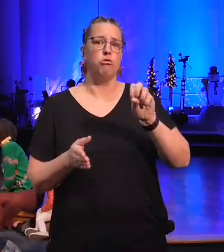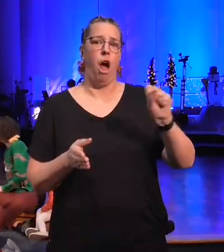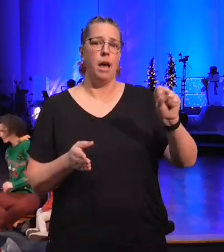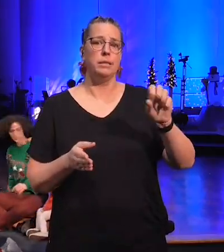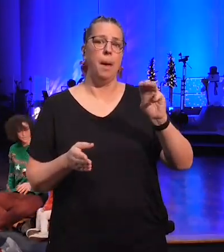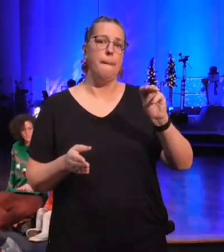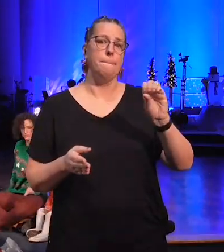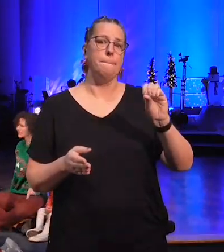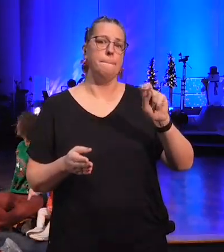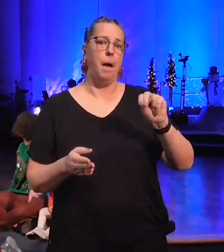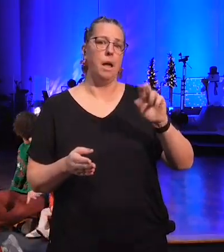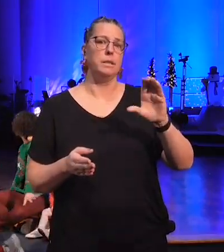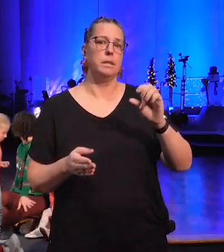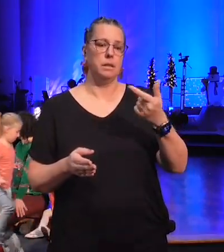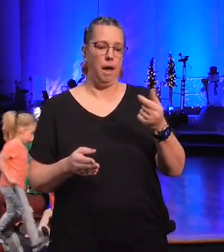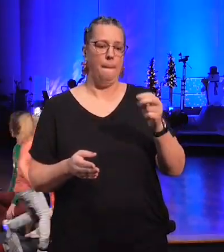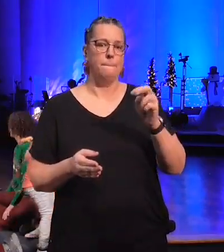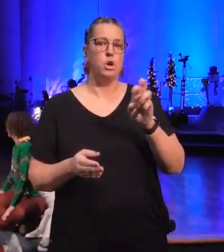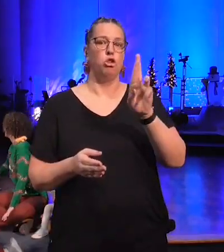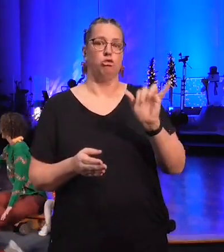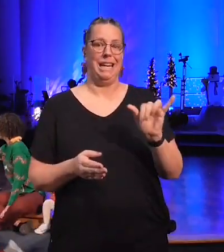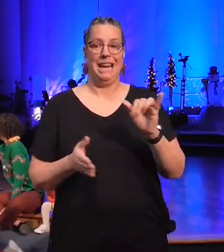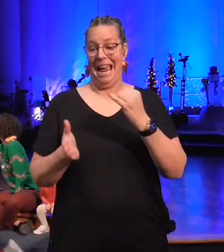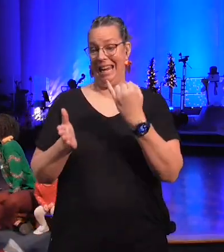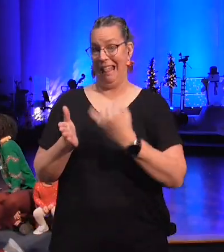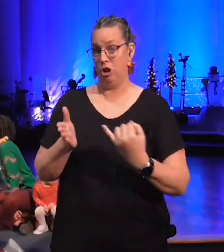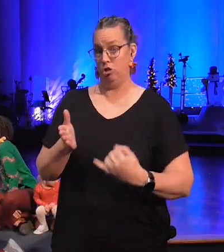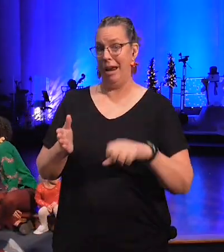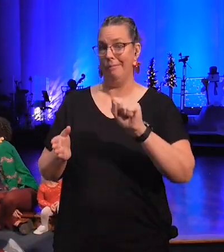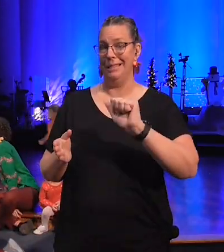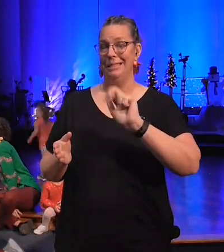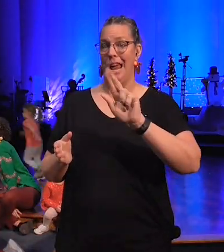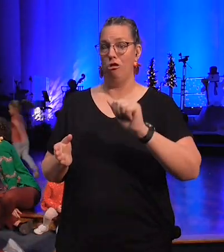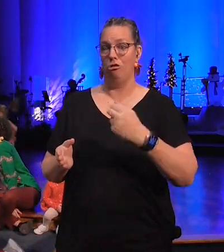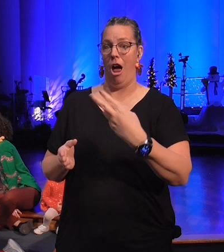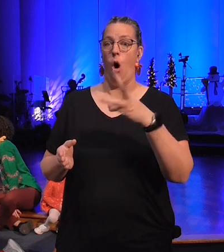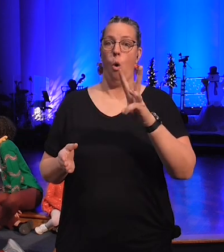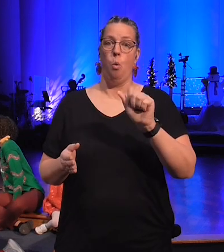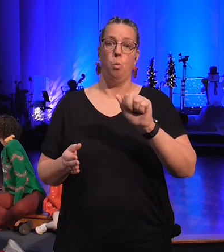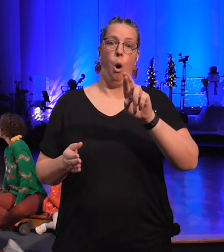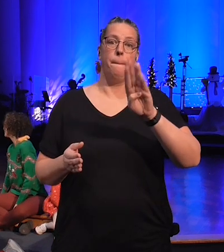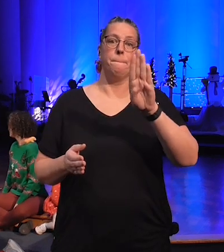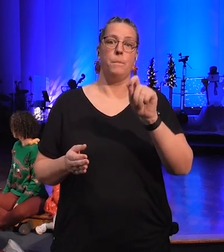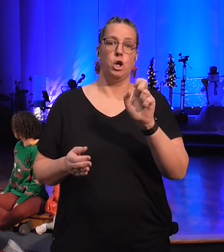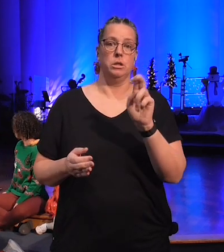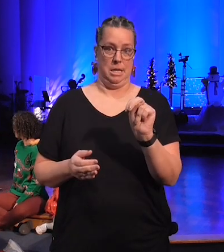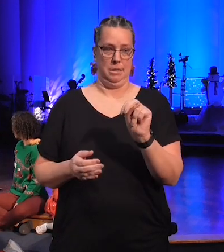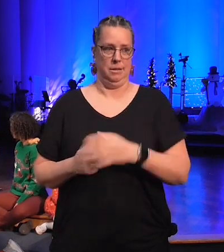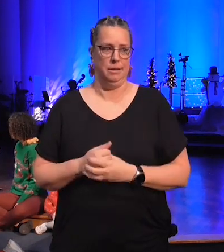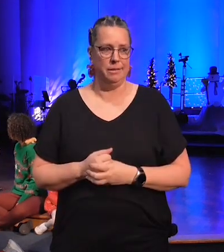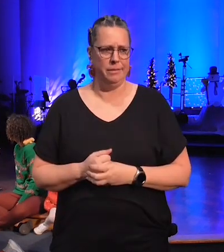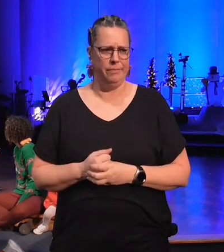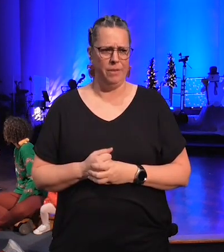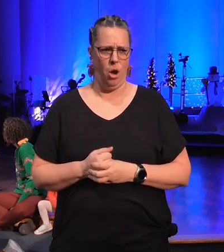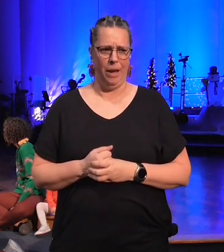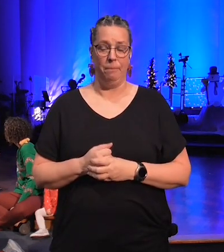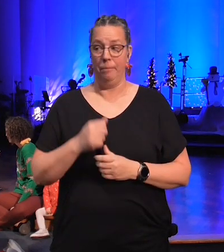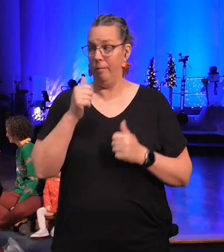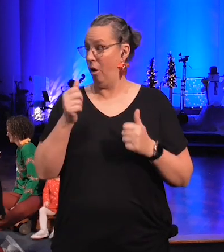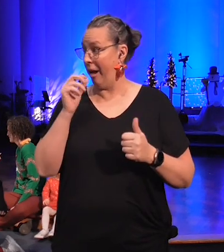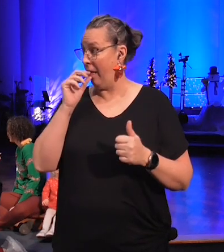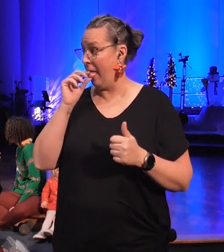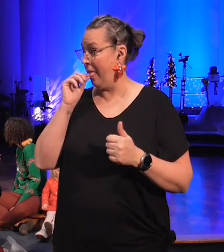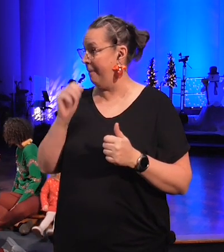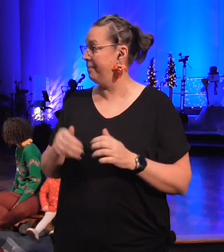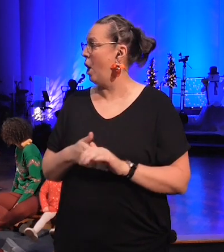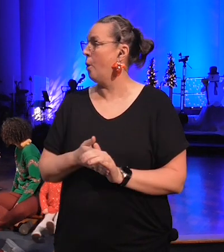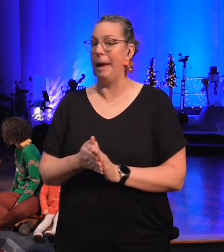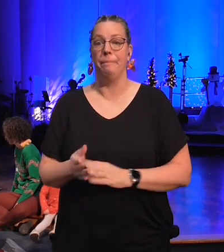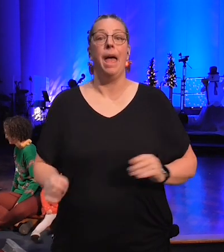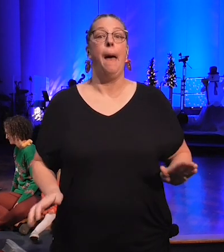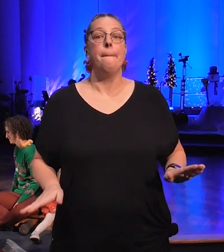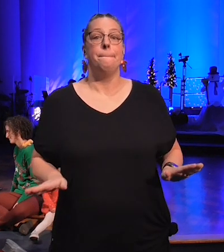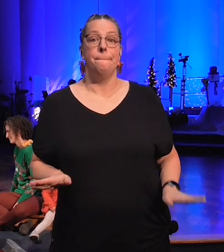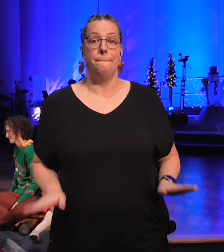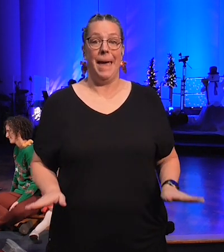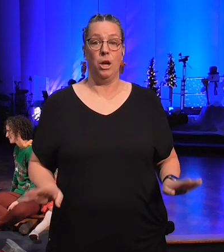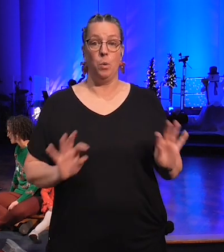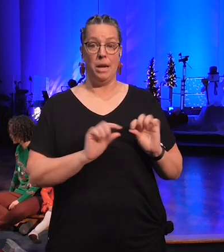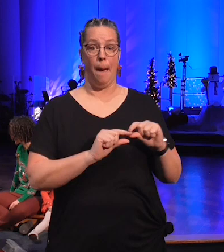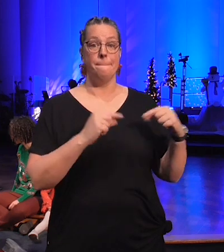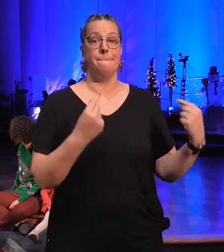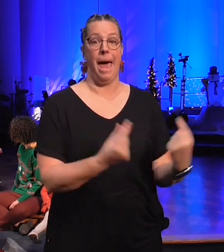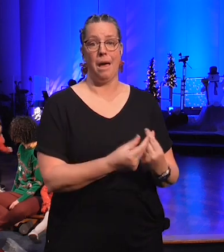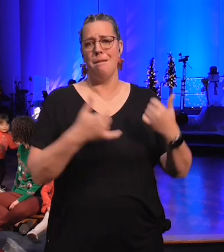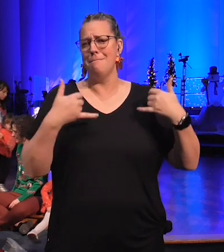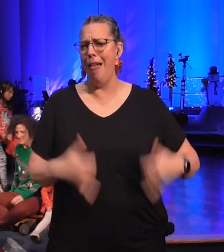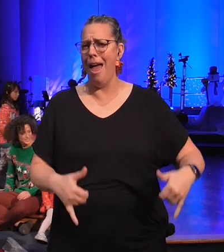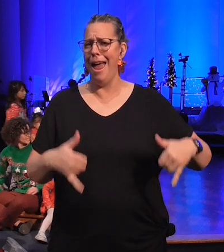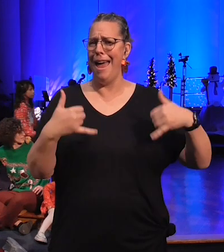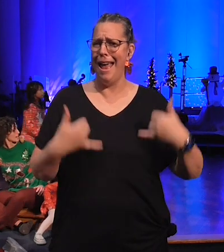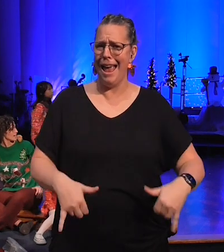penguin huddle this book is by Ross mon monery and it is illustrated by Sarah Warburton all right the